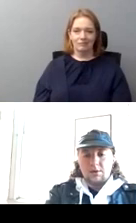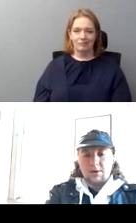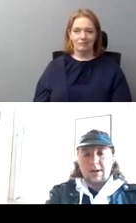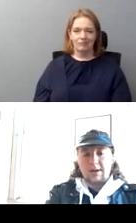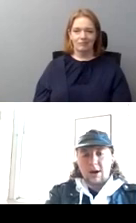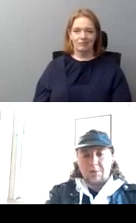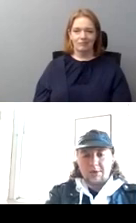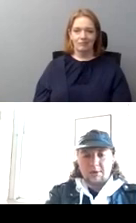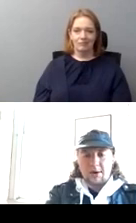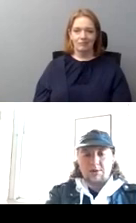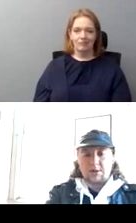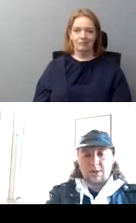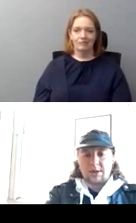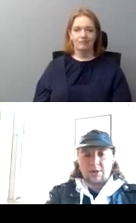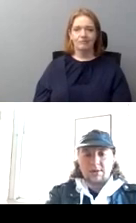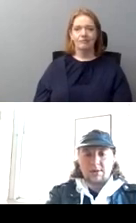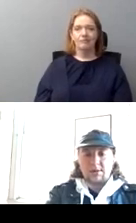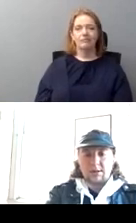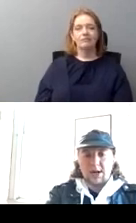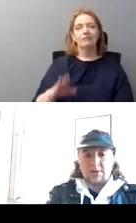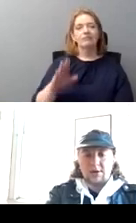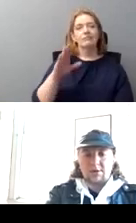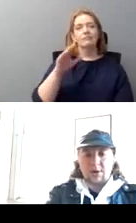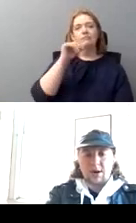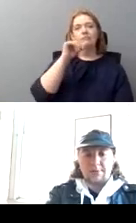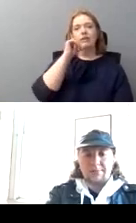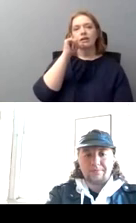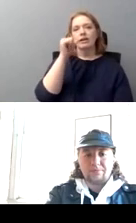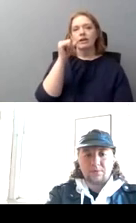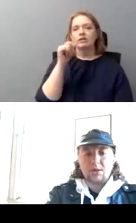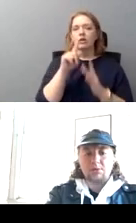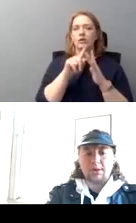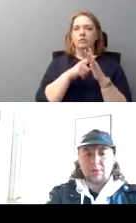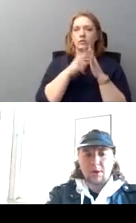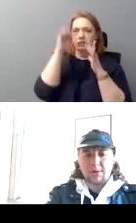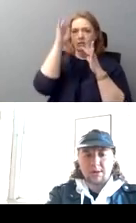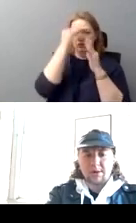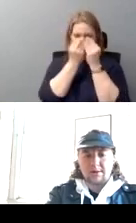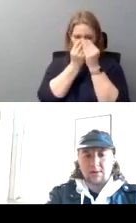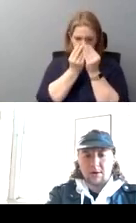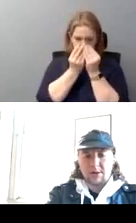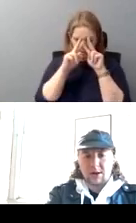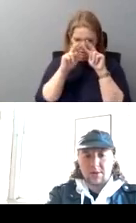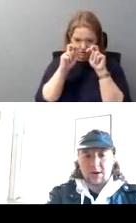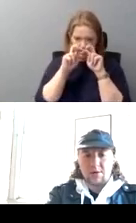Do not get caught up in your thoughts, just begin to notice them as they travel across your mind. Let them go as they past and watch them go.